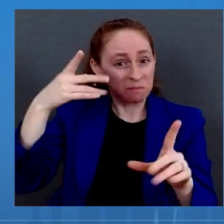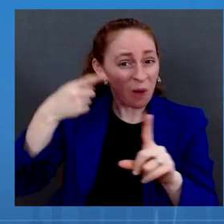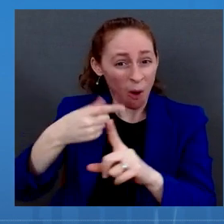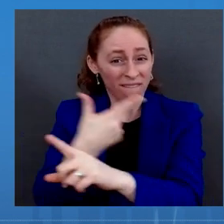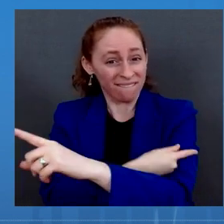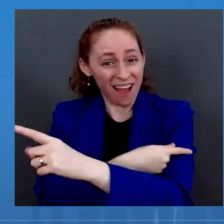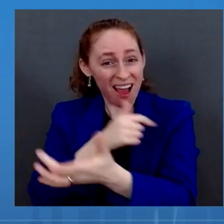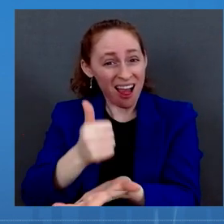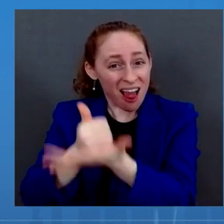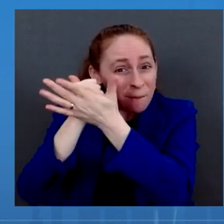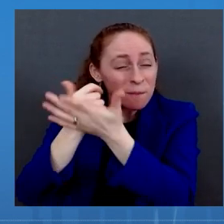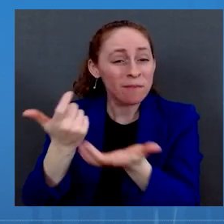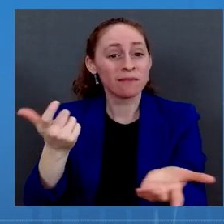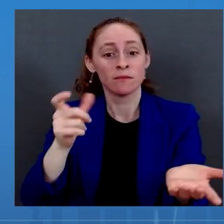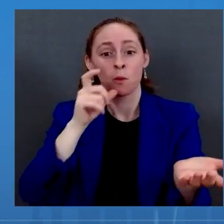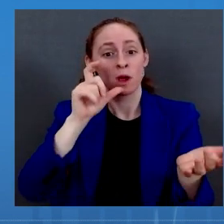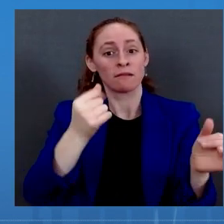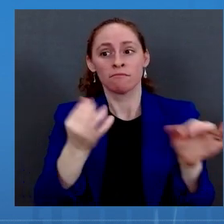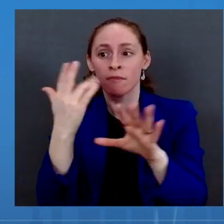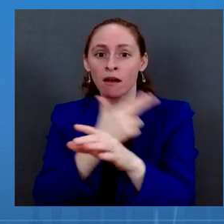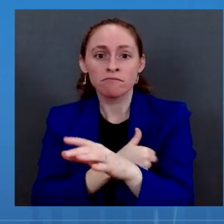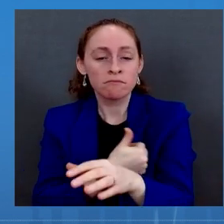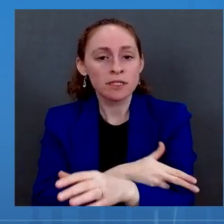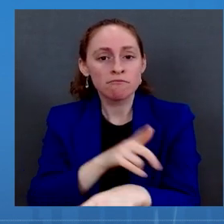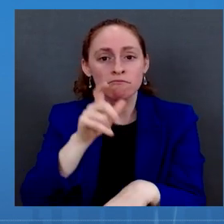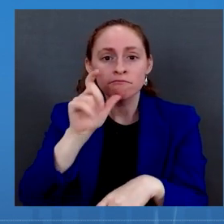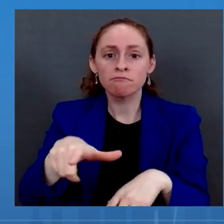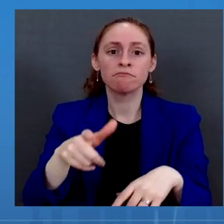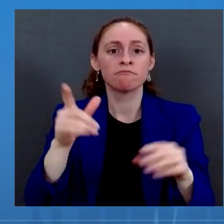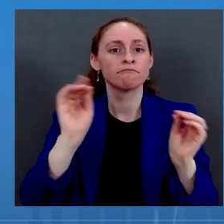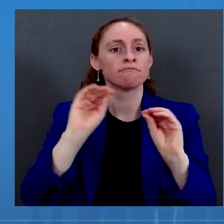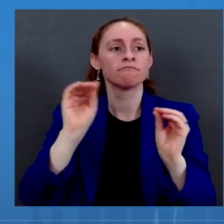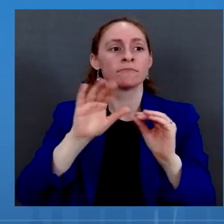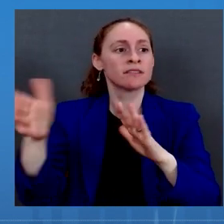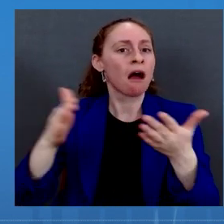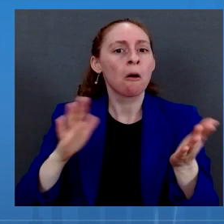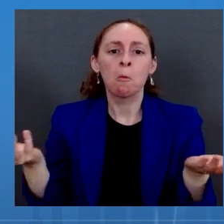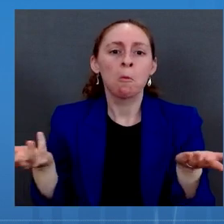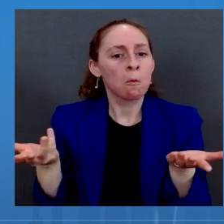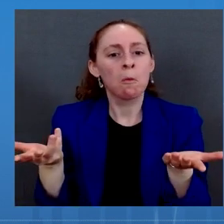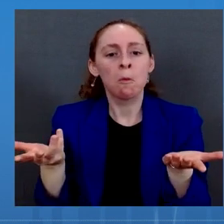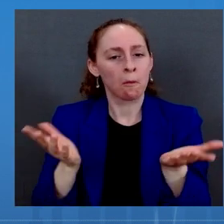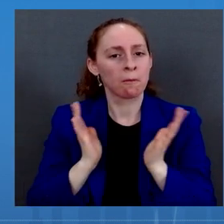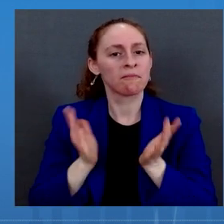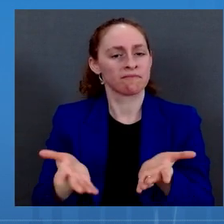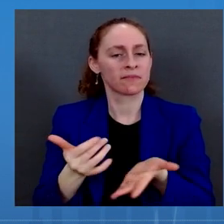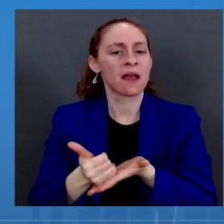that evaluation is currently underway and, you know, more soon. But to be very clear: